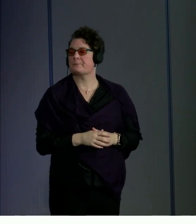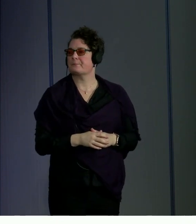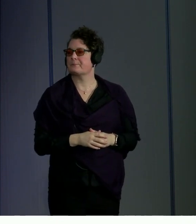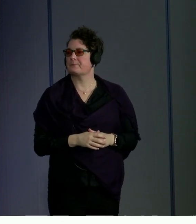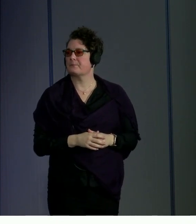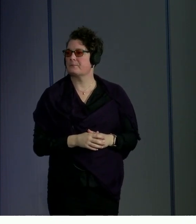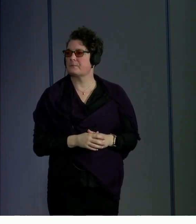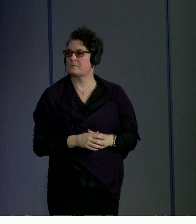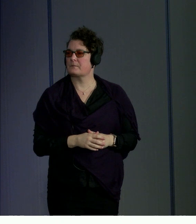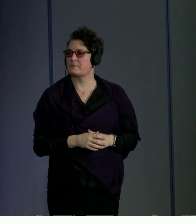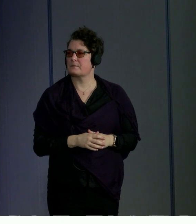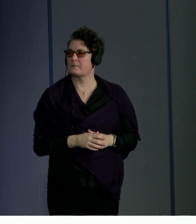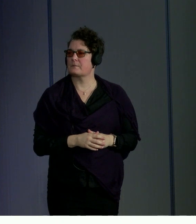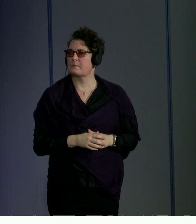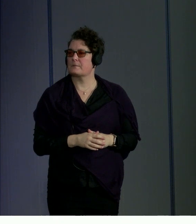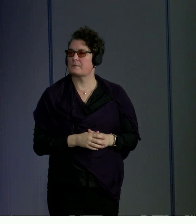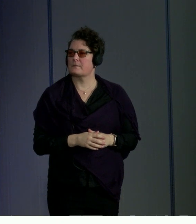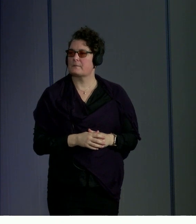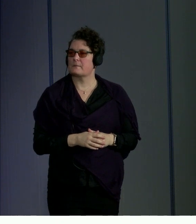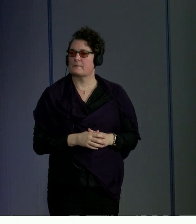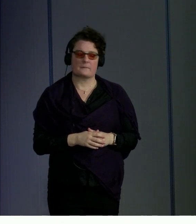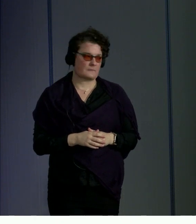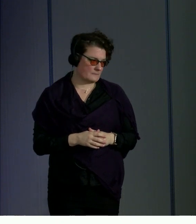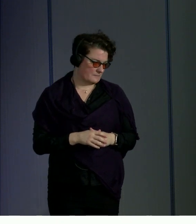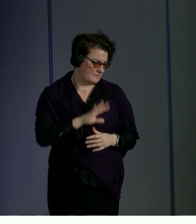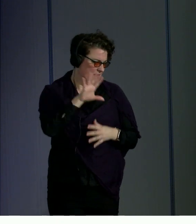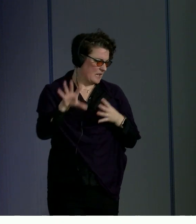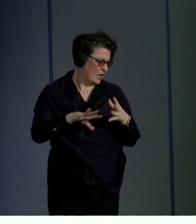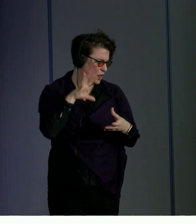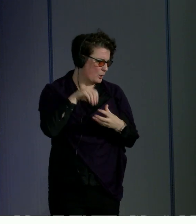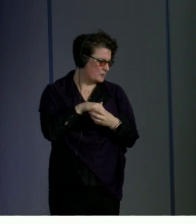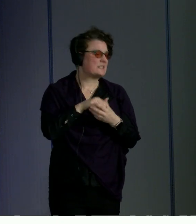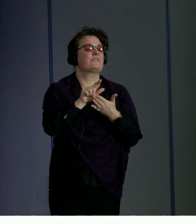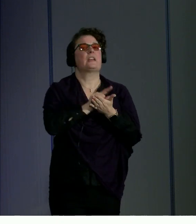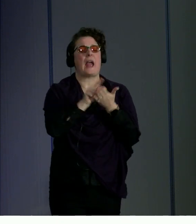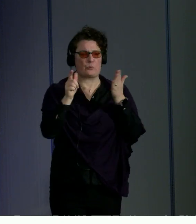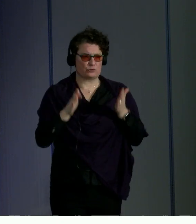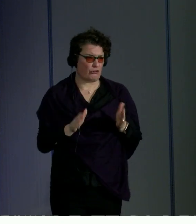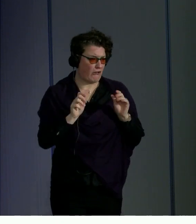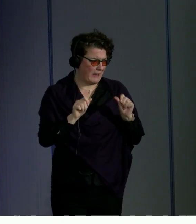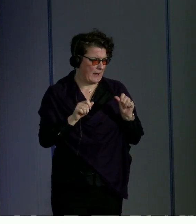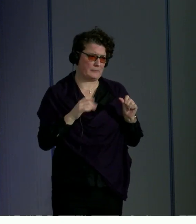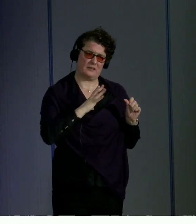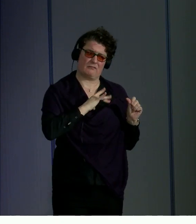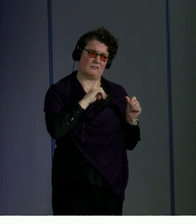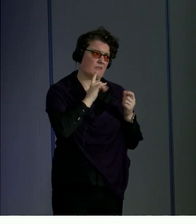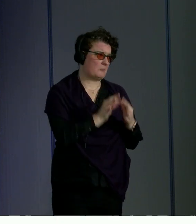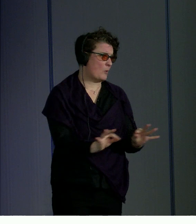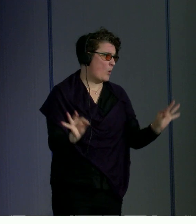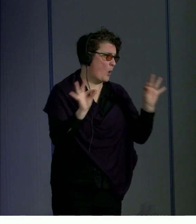Inclusive council can be very advantageous if it's including accessibility and DEI